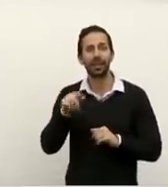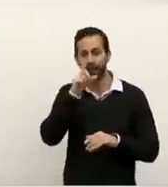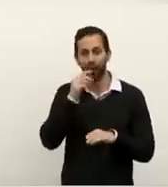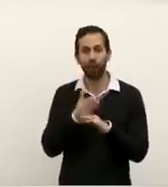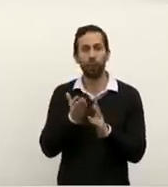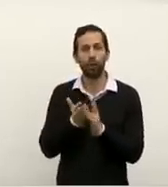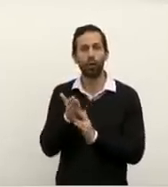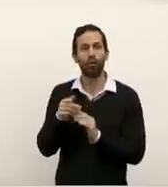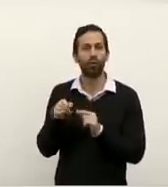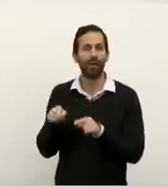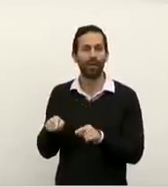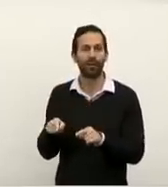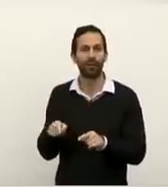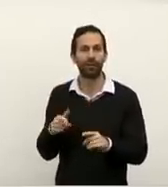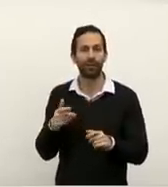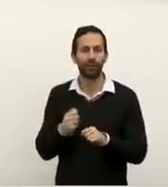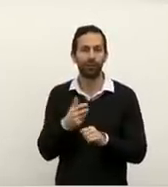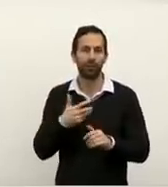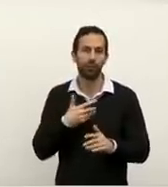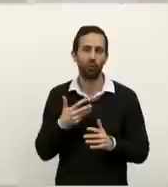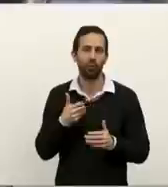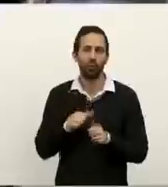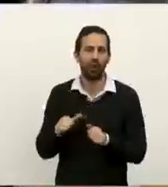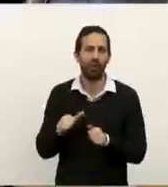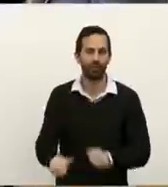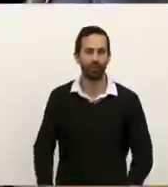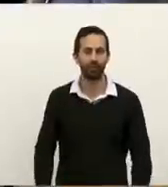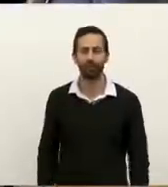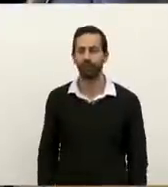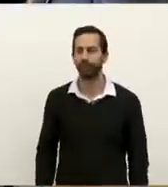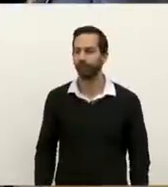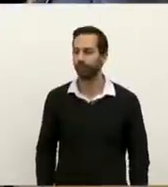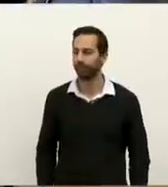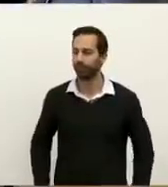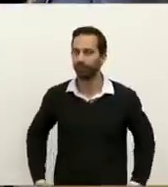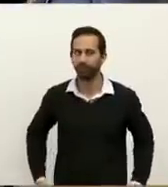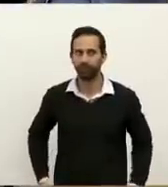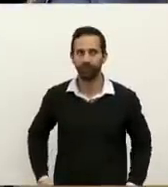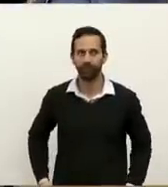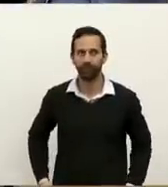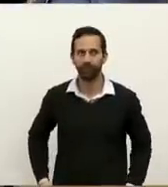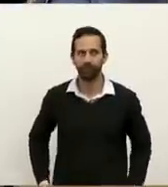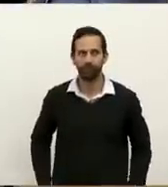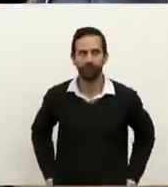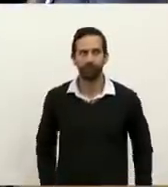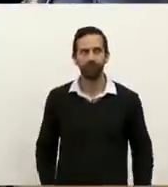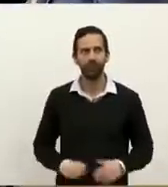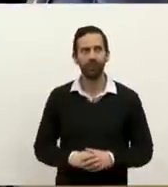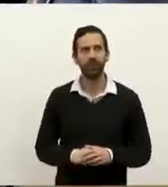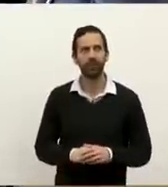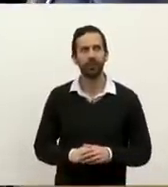and get that decision made much more efficiently. Unless Lloyd, do you think you want to add to that? I think the other thing KG